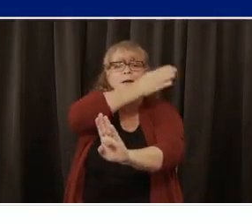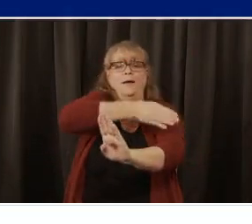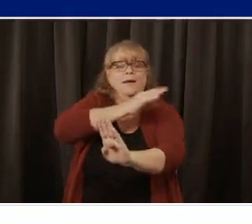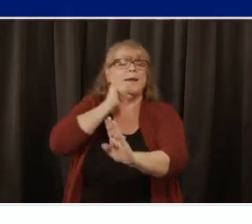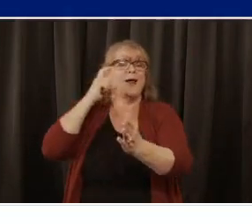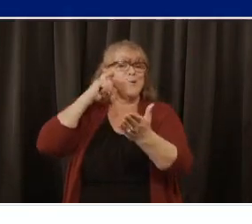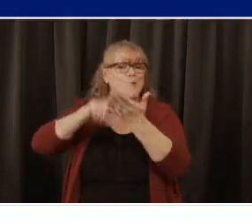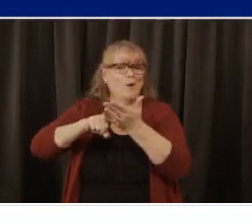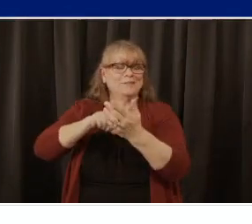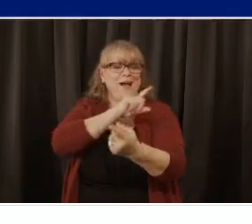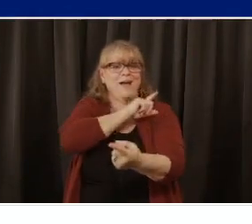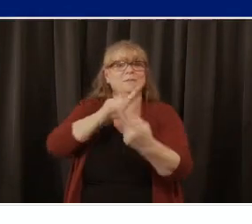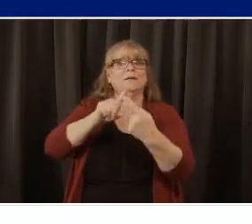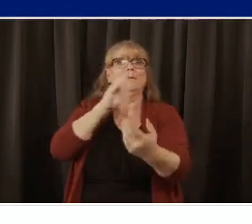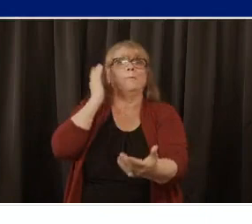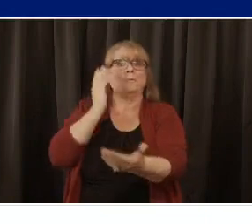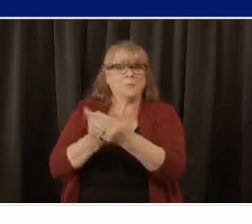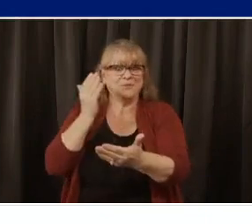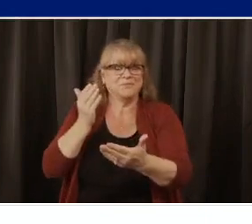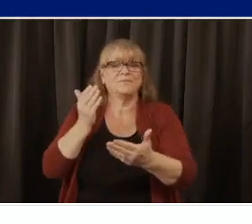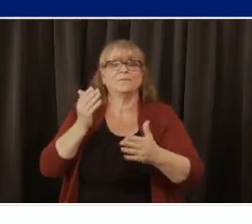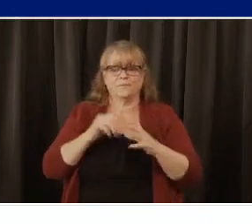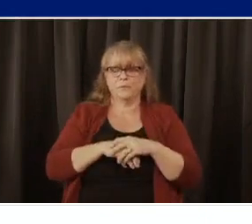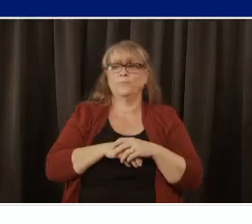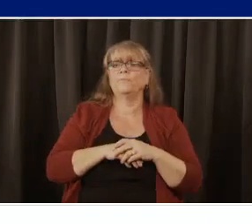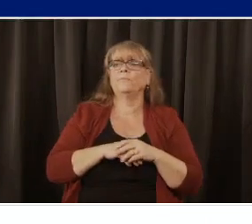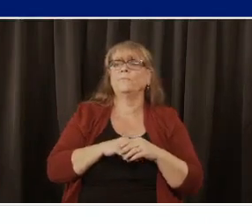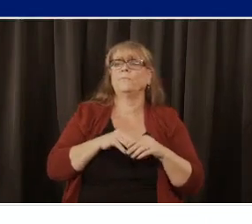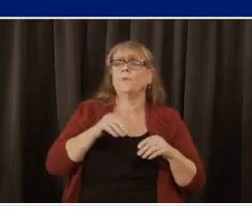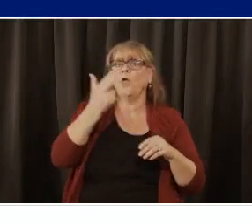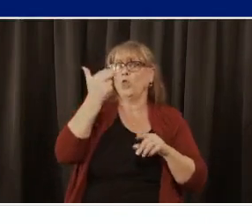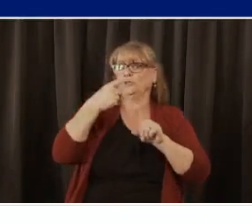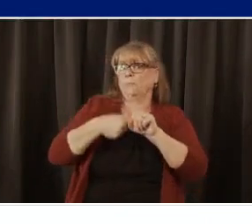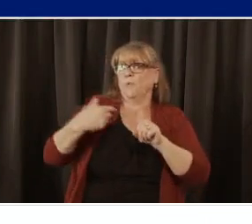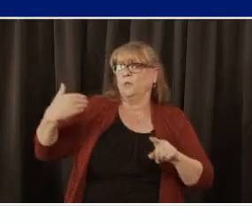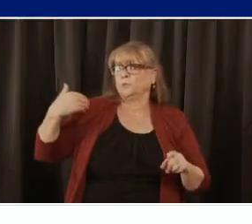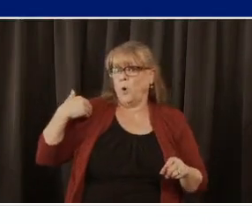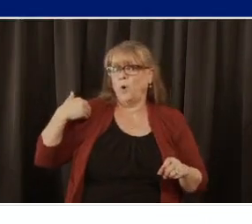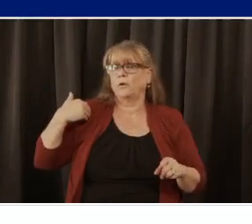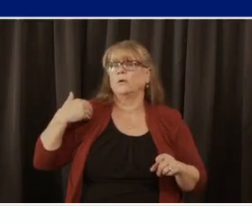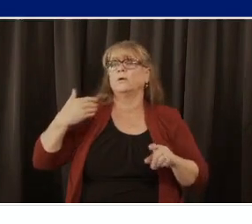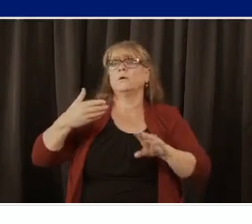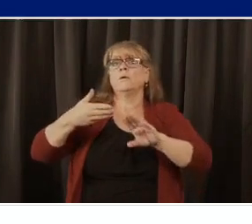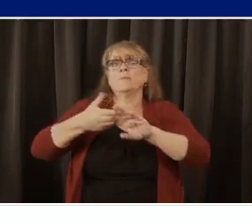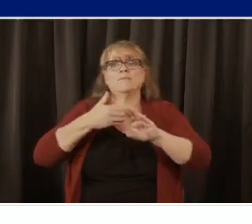You know, even before the first COVID death was reported in Colorado. We and by the way I want to